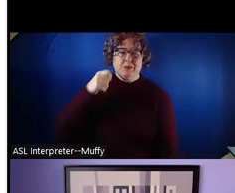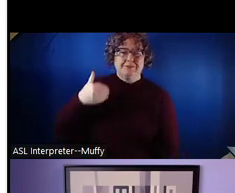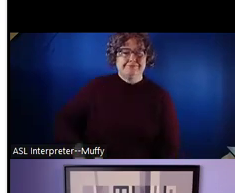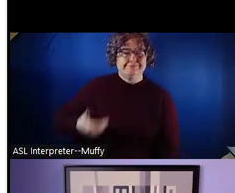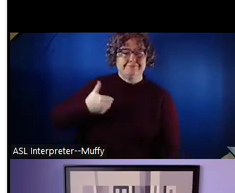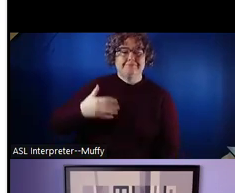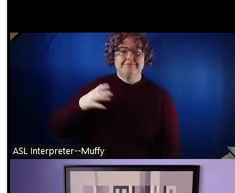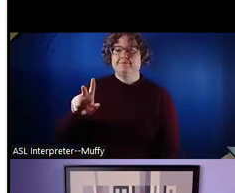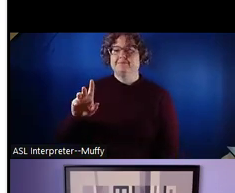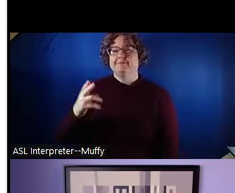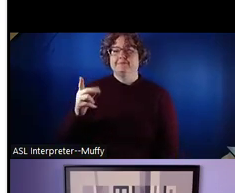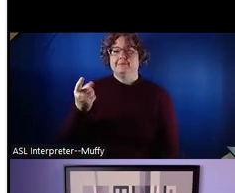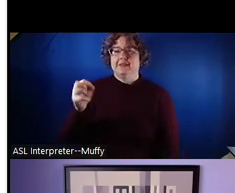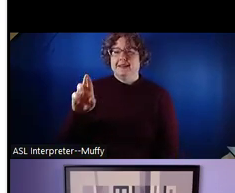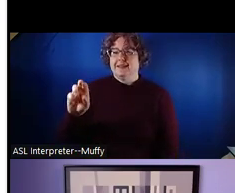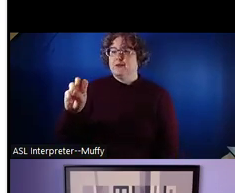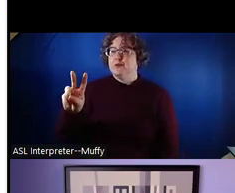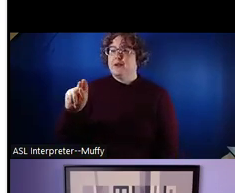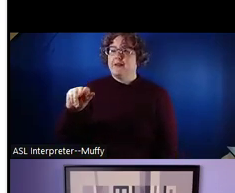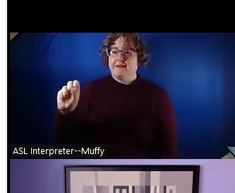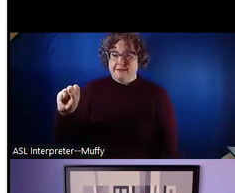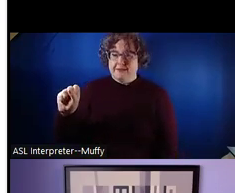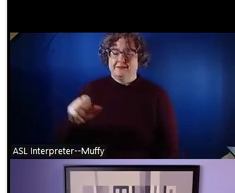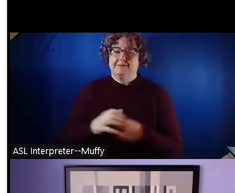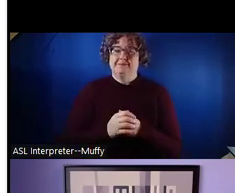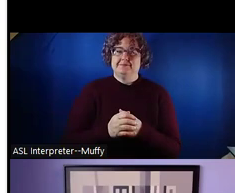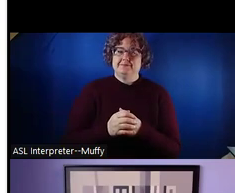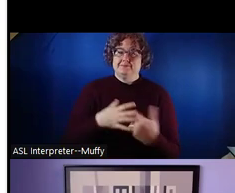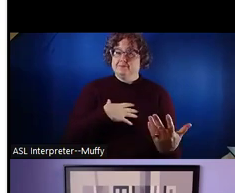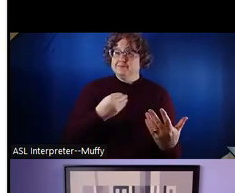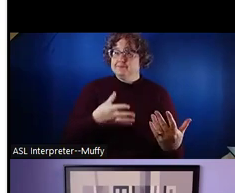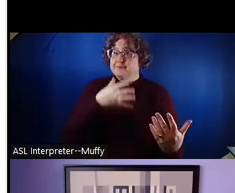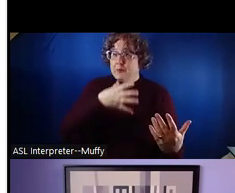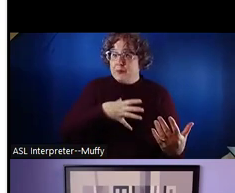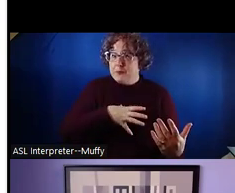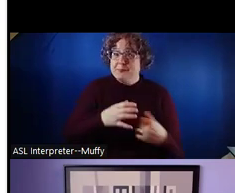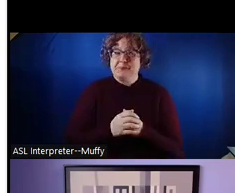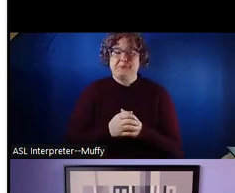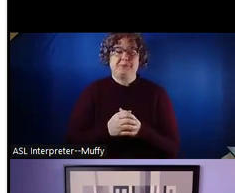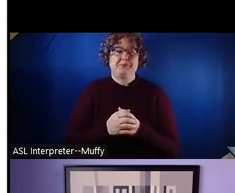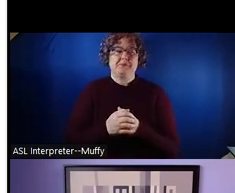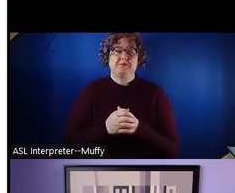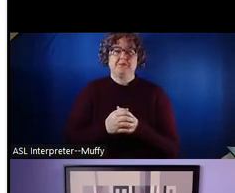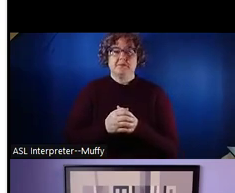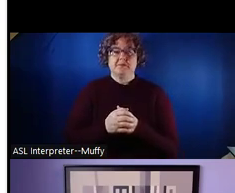My name is Heather Evans. I am a white woman. For those with low or no vision,